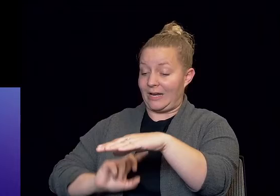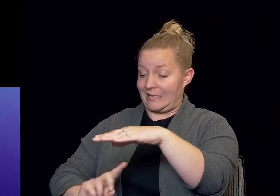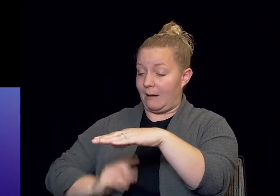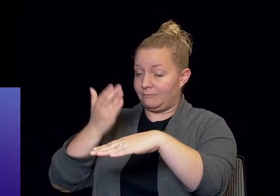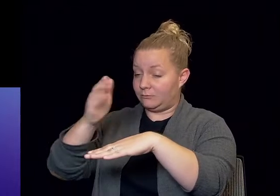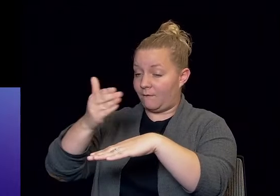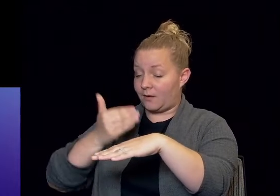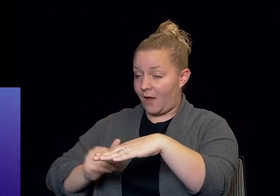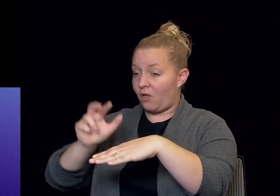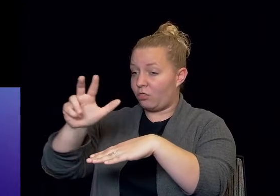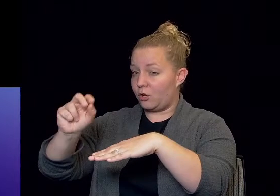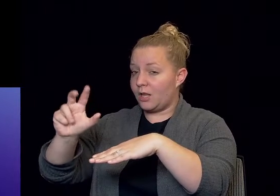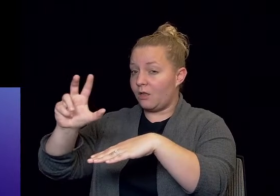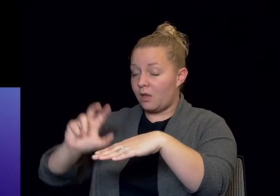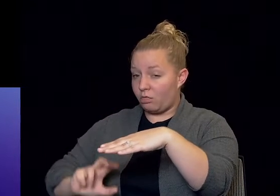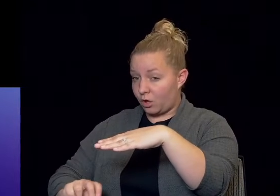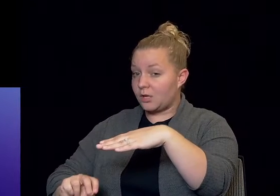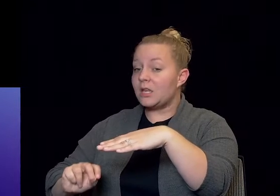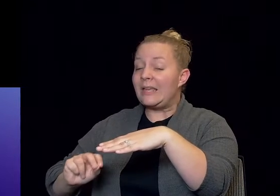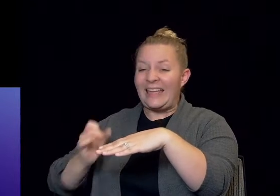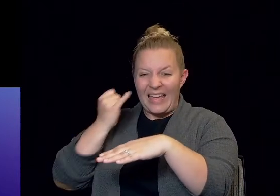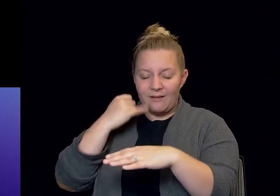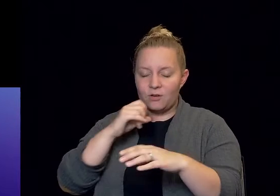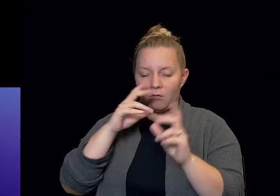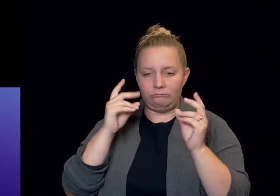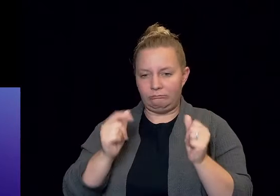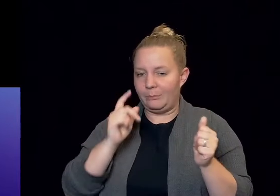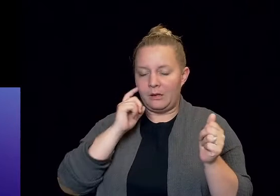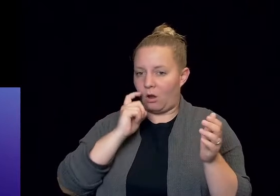if you don't see that right off the bat, if you notice that both the top and the bottom